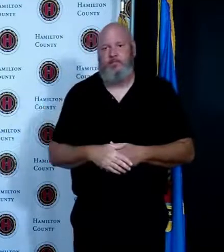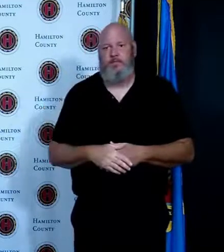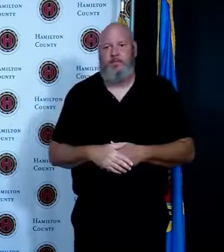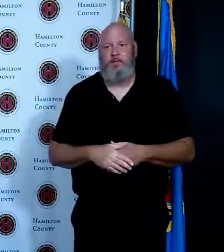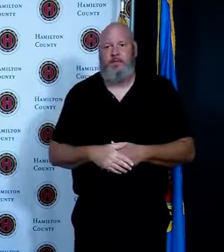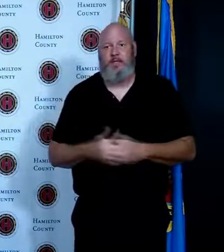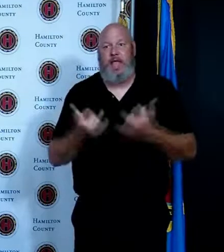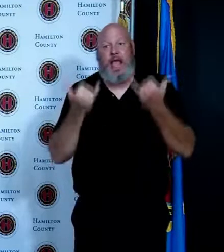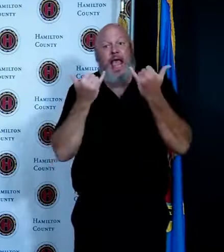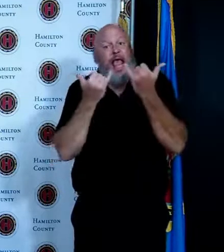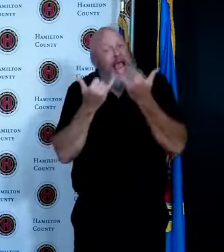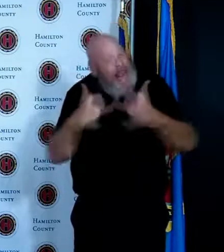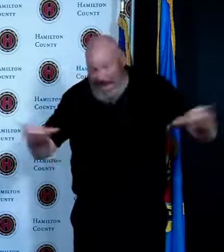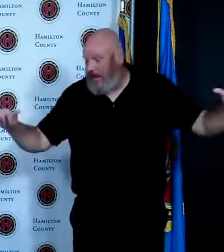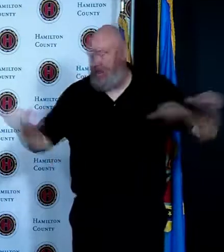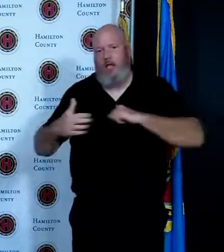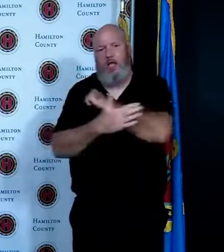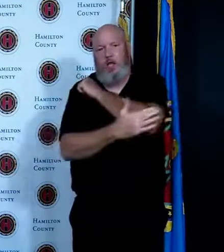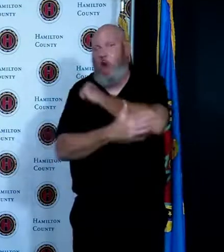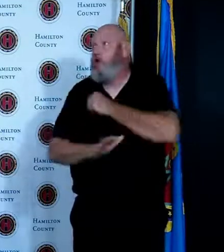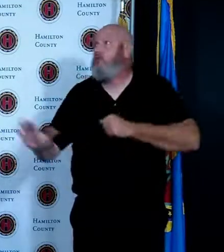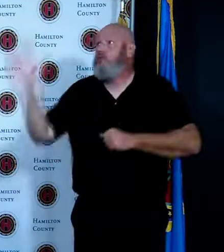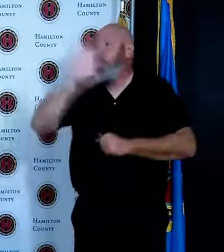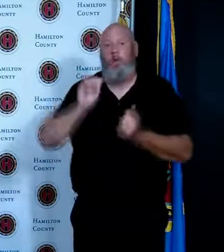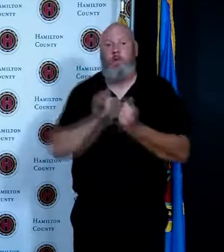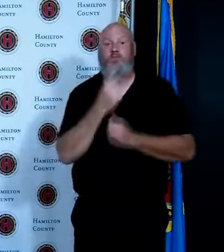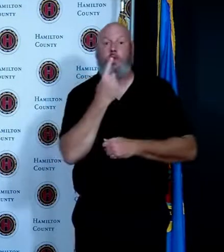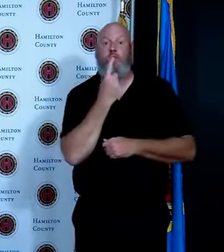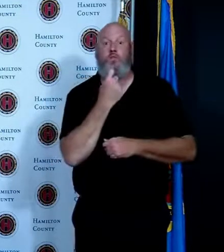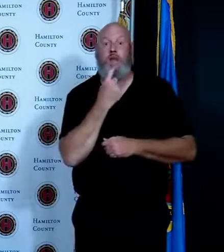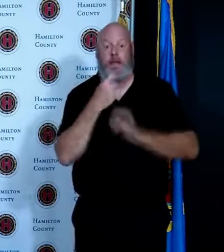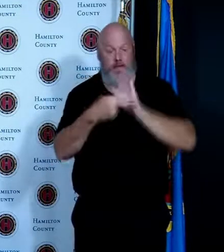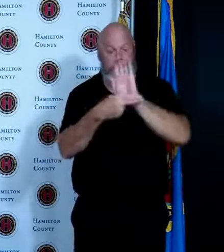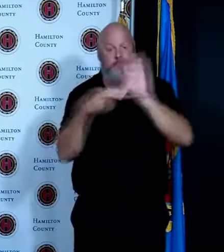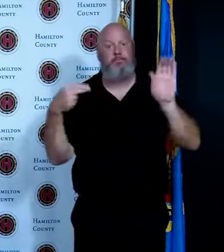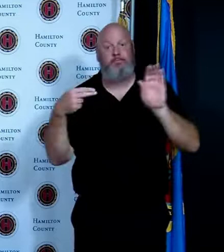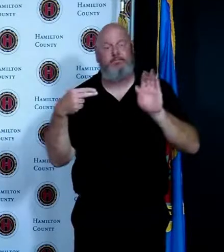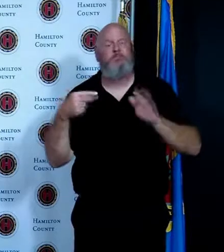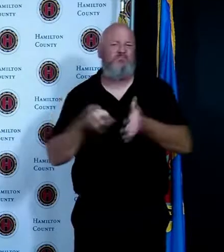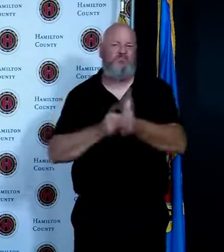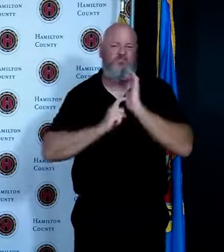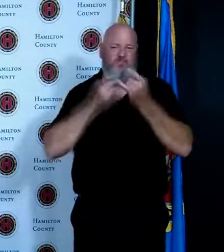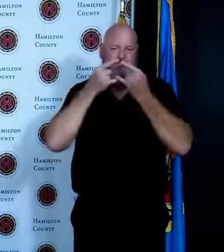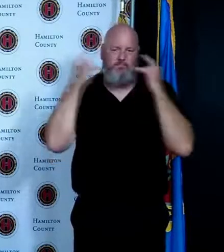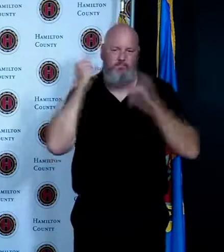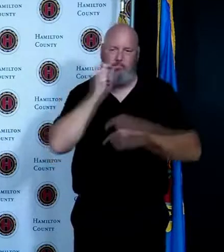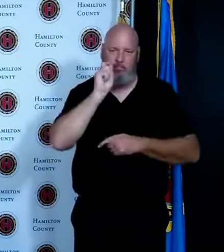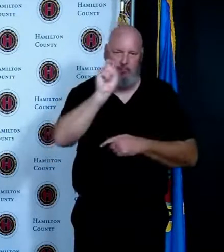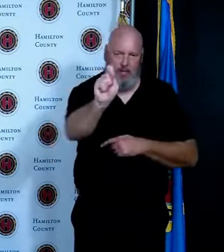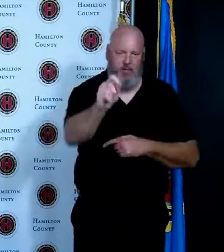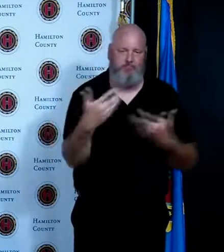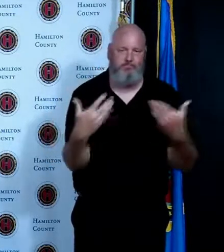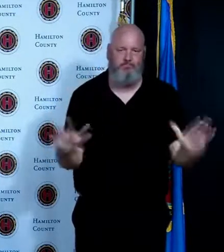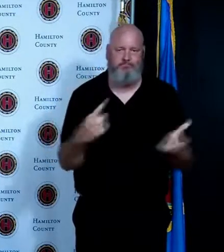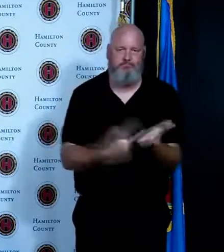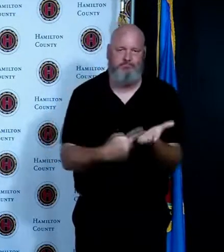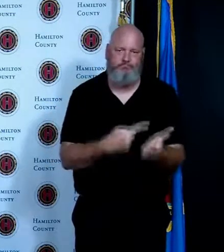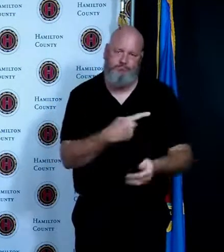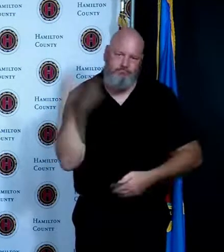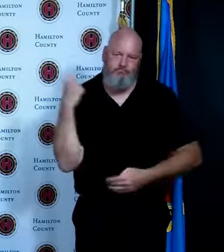surprise that Public Health is very much in favor of masks they have been scientifically shown to help spread infectious disease so this is this is